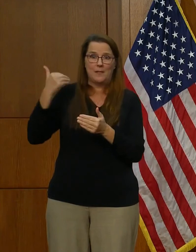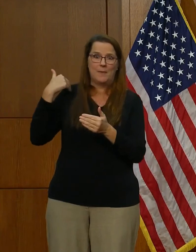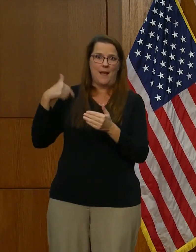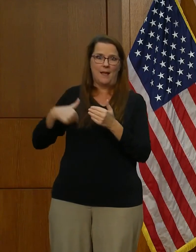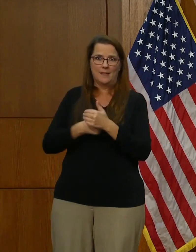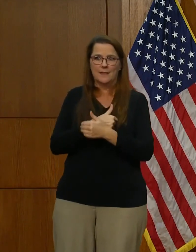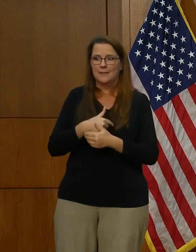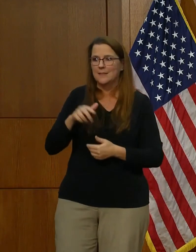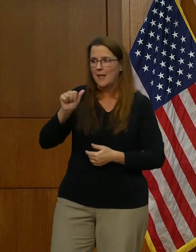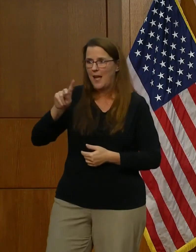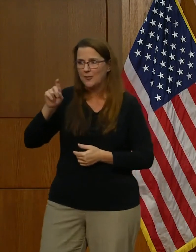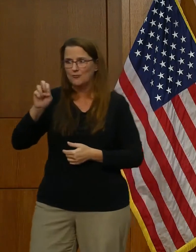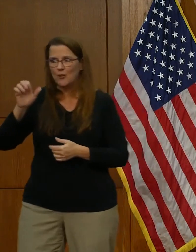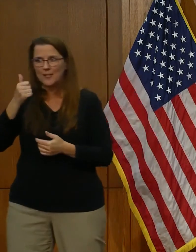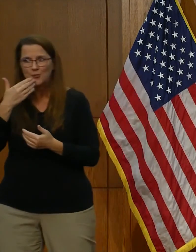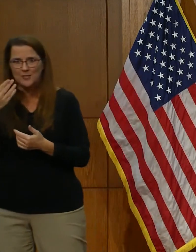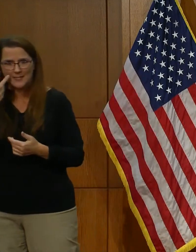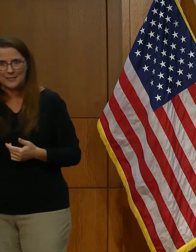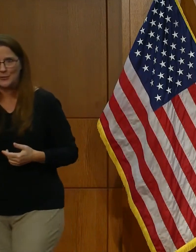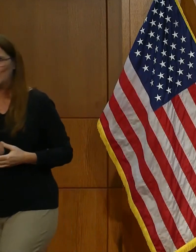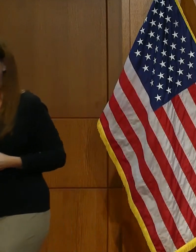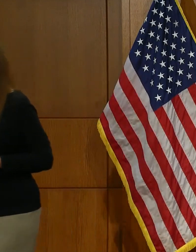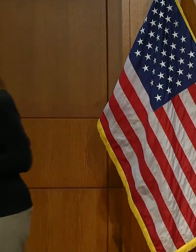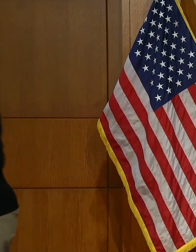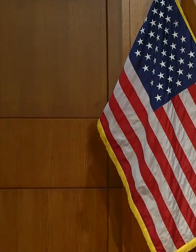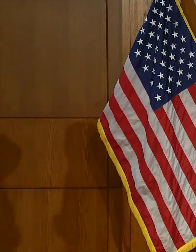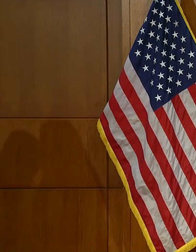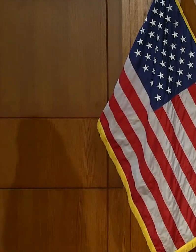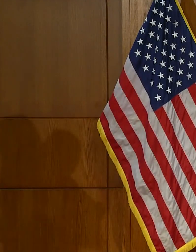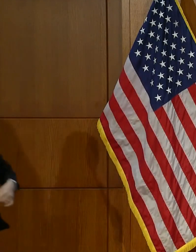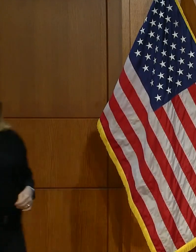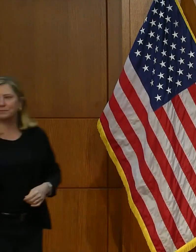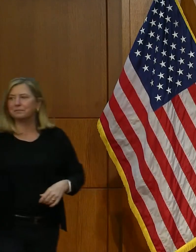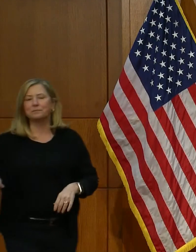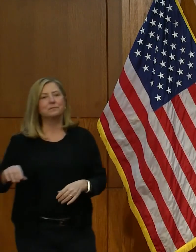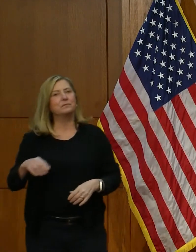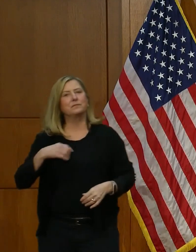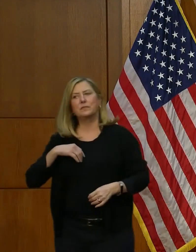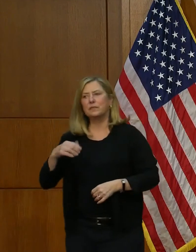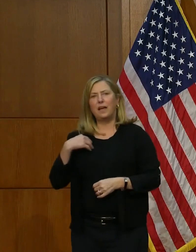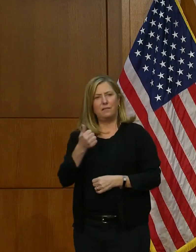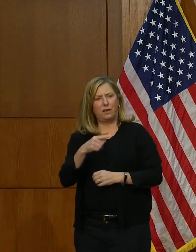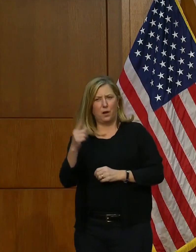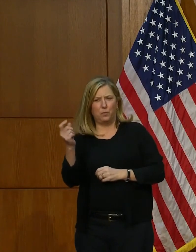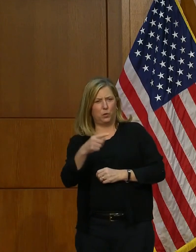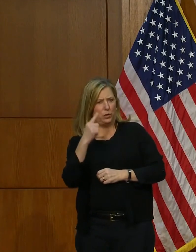IN THE REAR VIEW MIRROR. I'LL BE GLAD TO TAKE QUESTIONS. ANDREA'S GOOD TO SEE YOU. YOU,